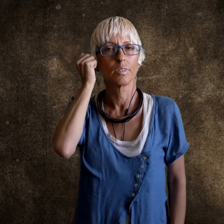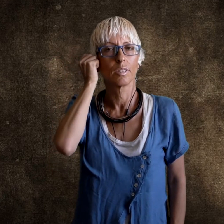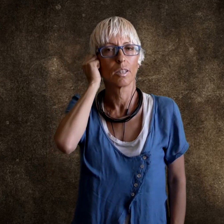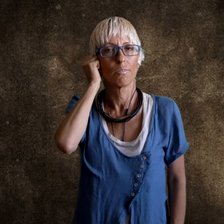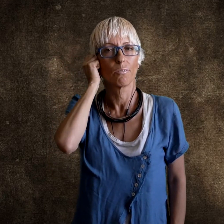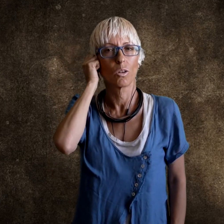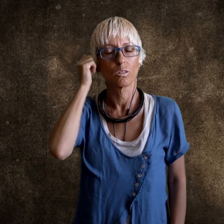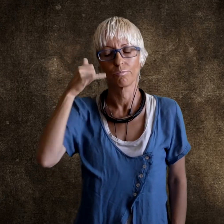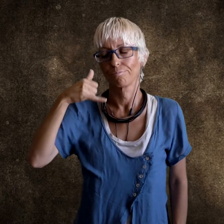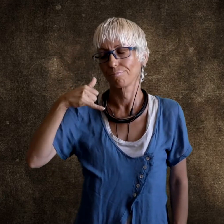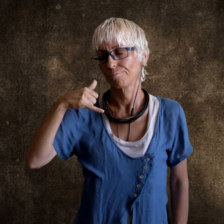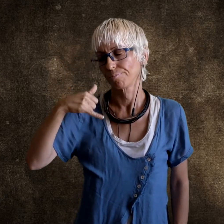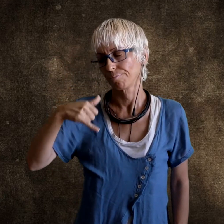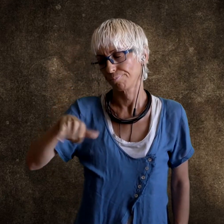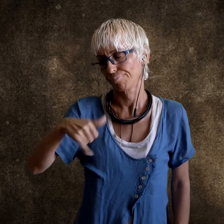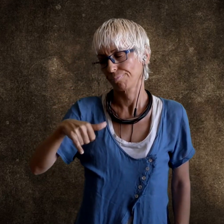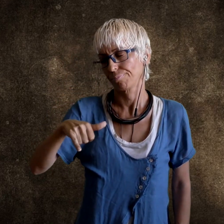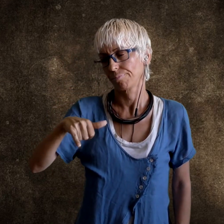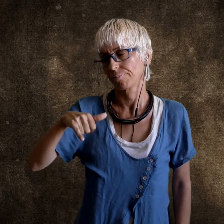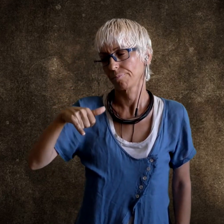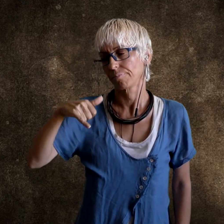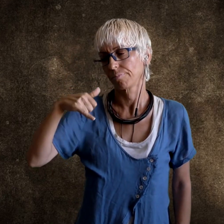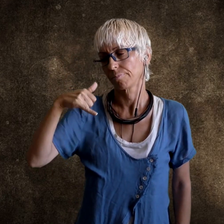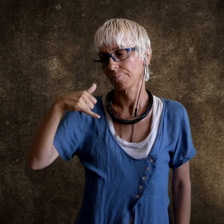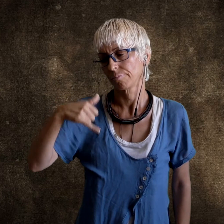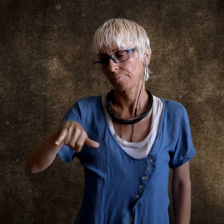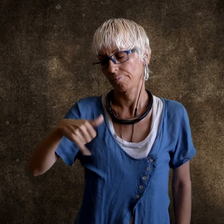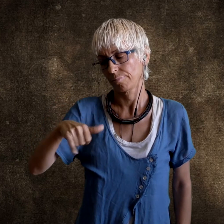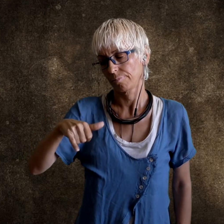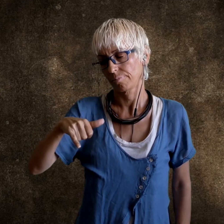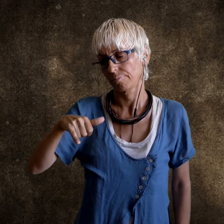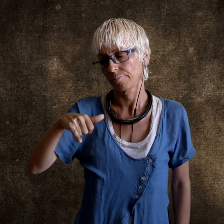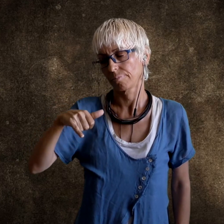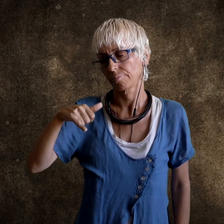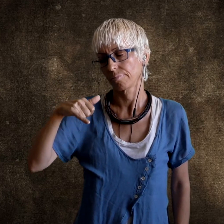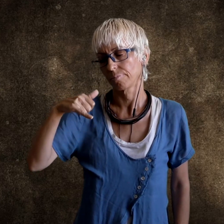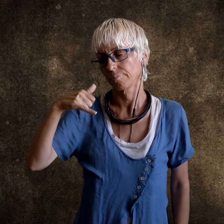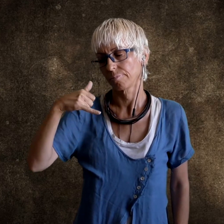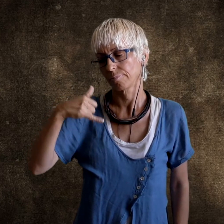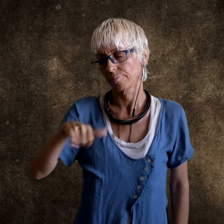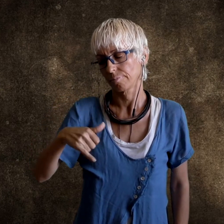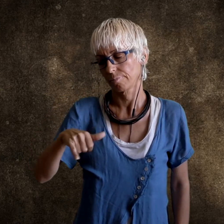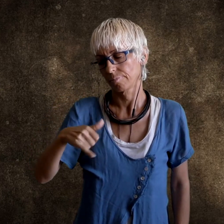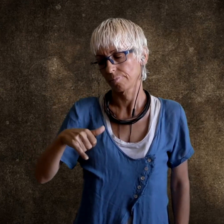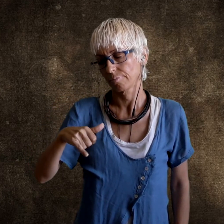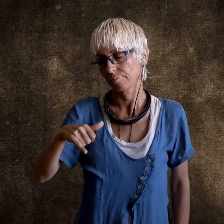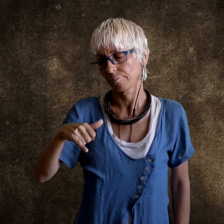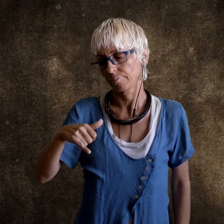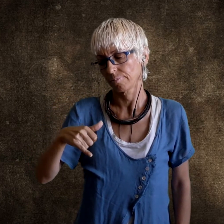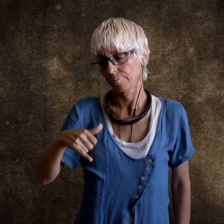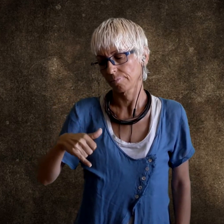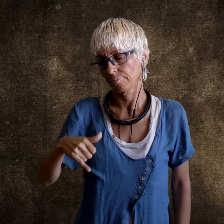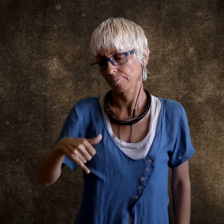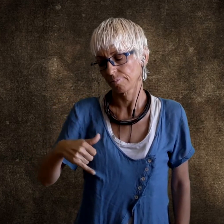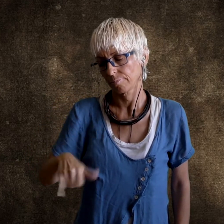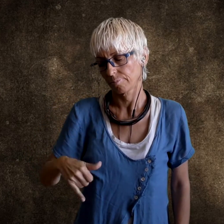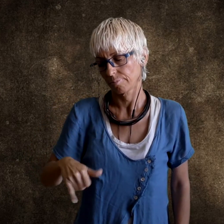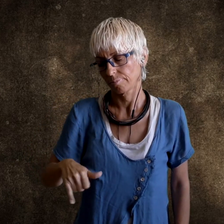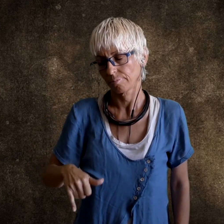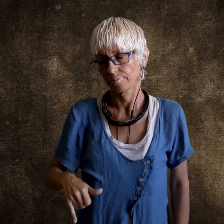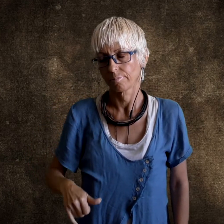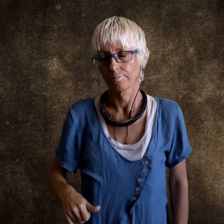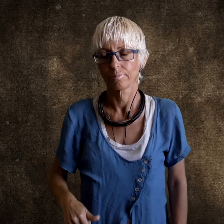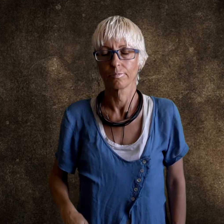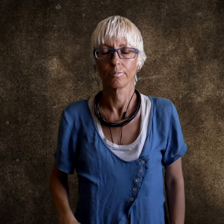ringing of telephone